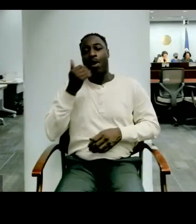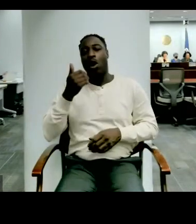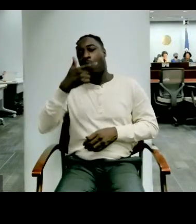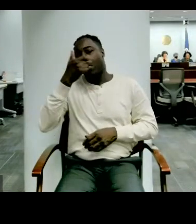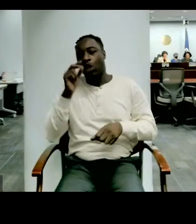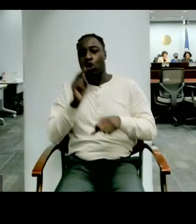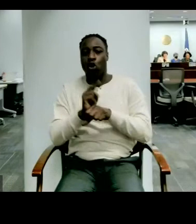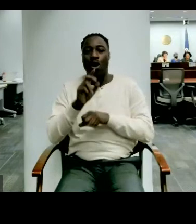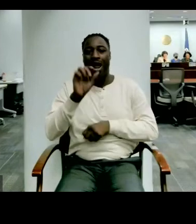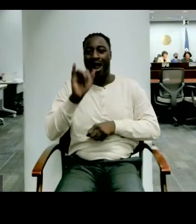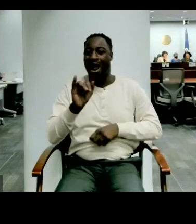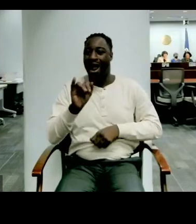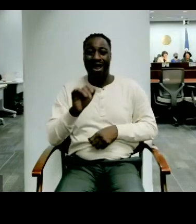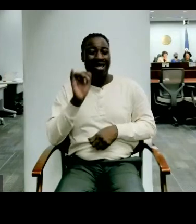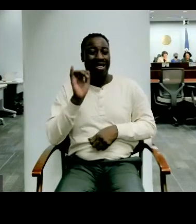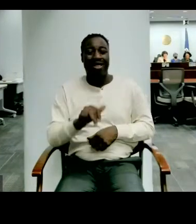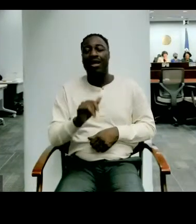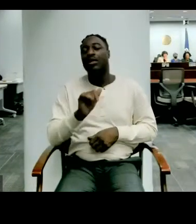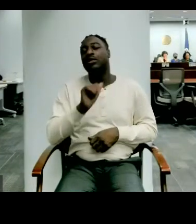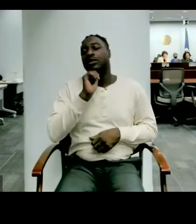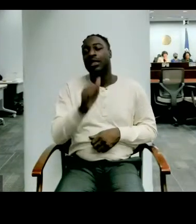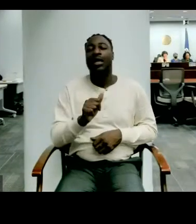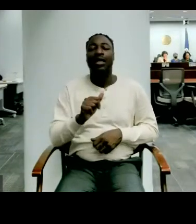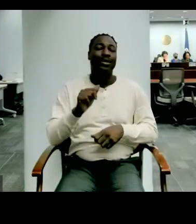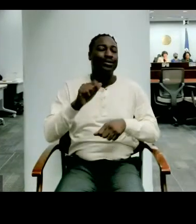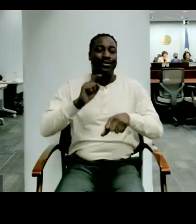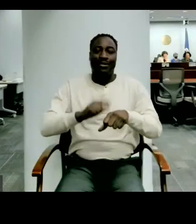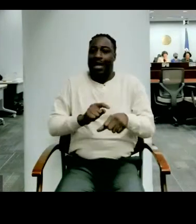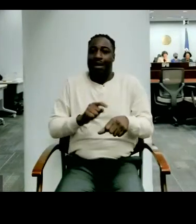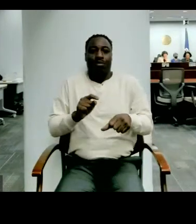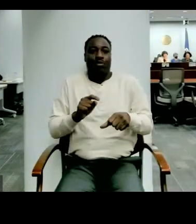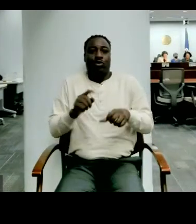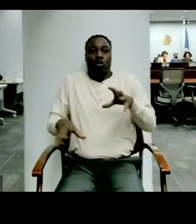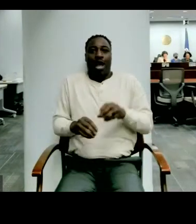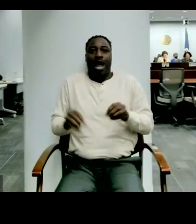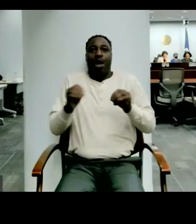This is not the moment to impose heavy handed regulatory restrictions that will set key